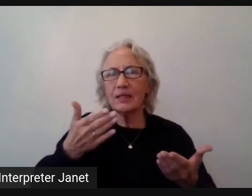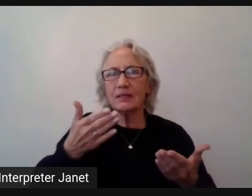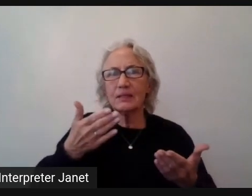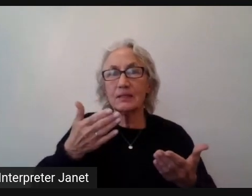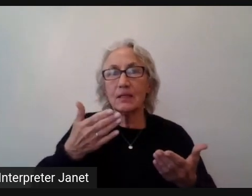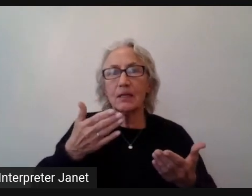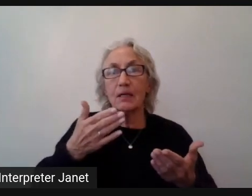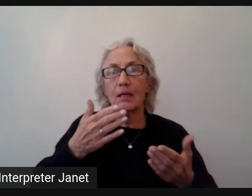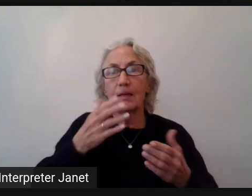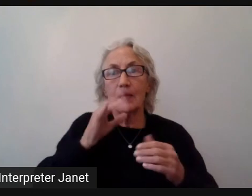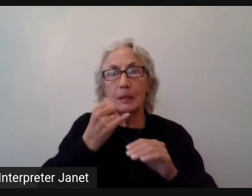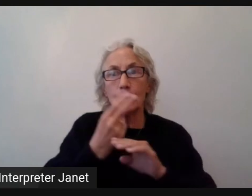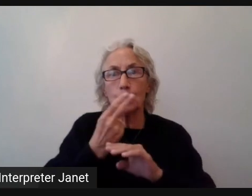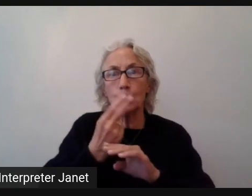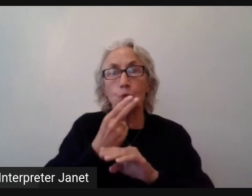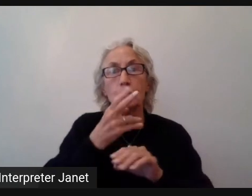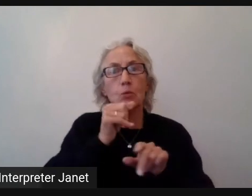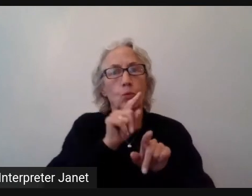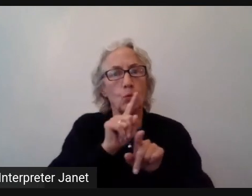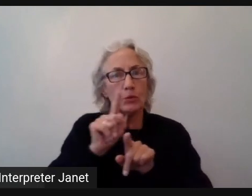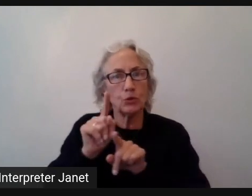but there are some, not that many.